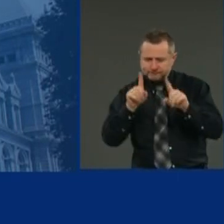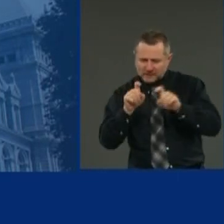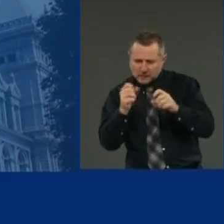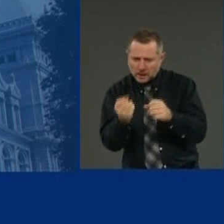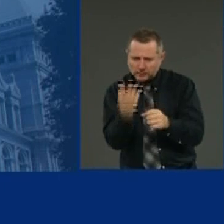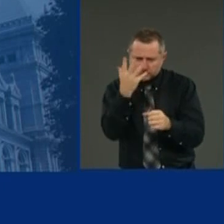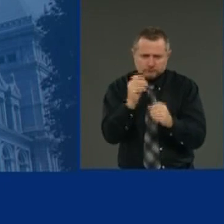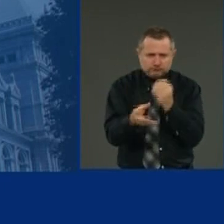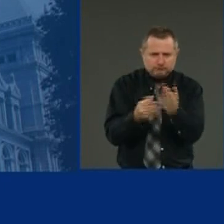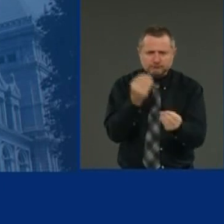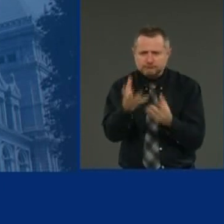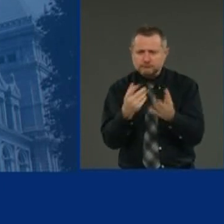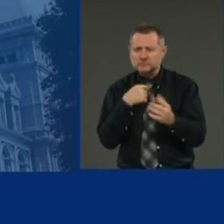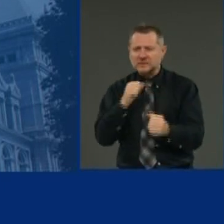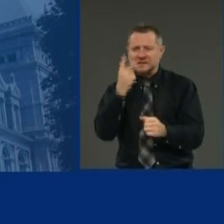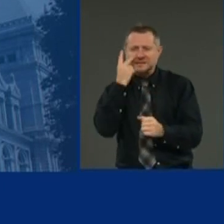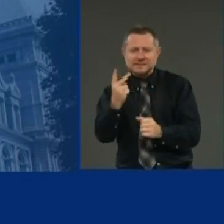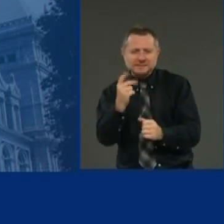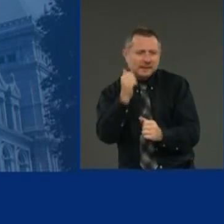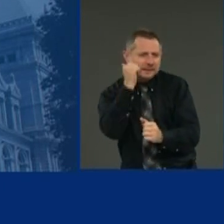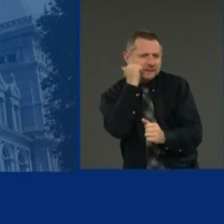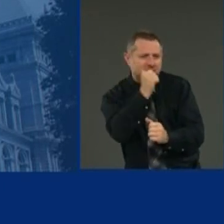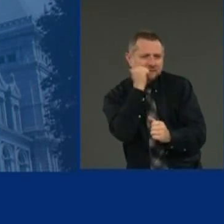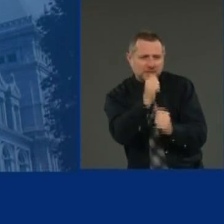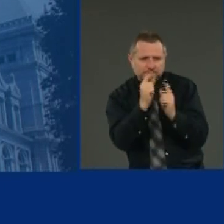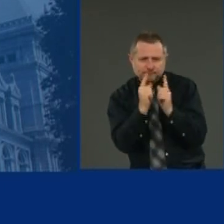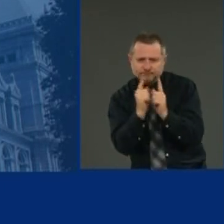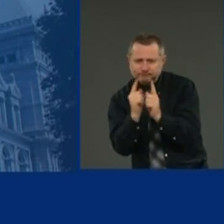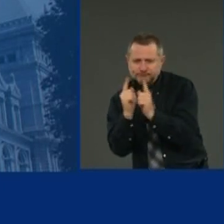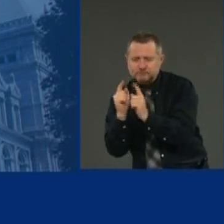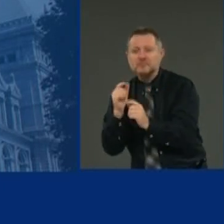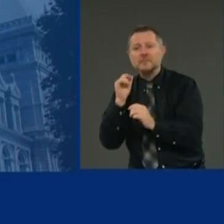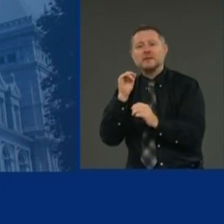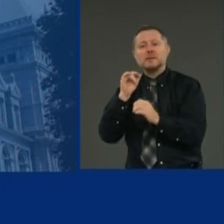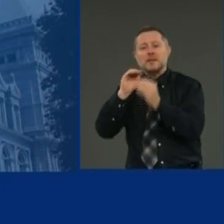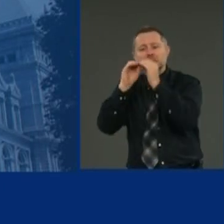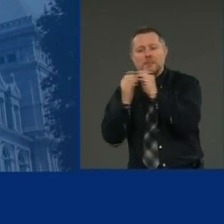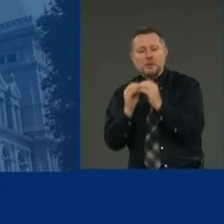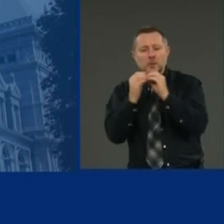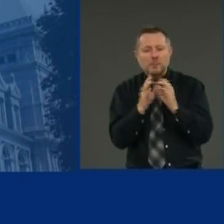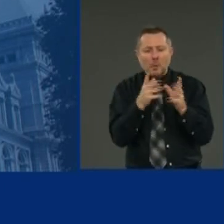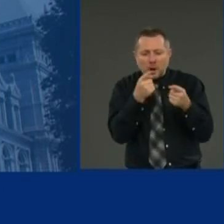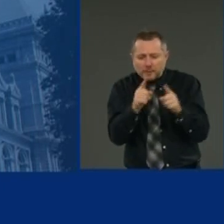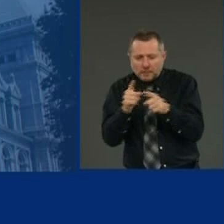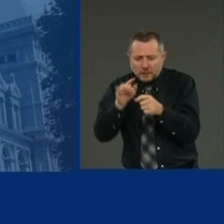OF TESTS WE'RE DOING BY A SPECIFIC AREA IN THE STATE AND